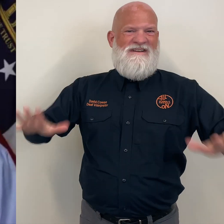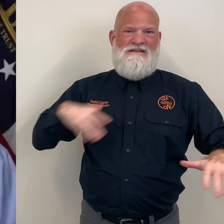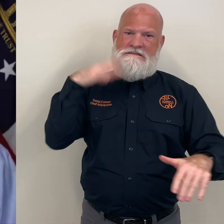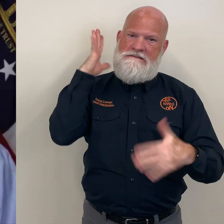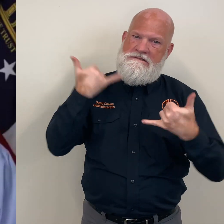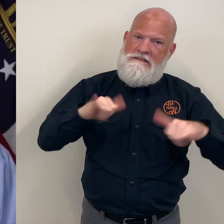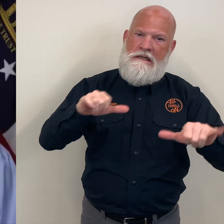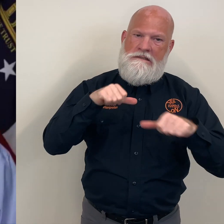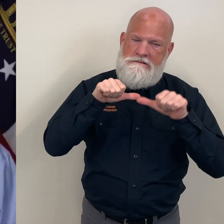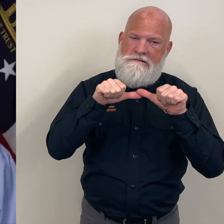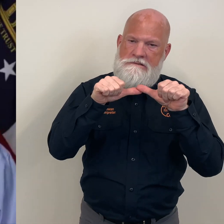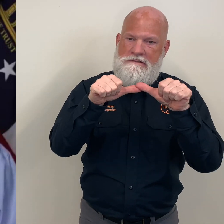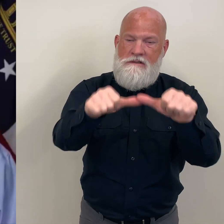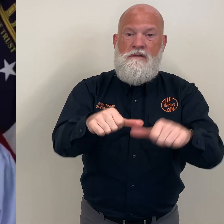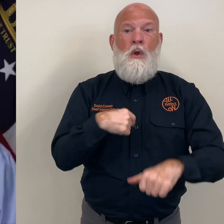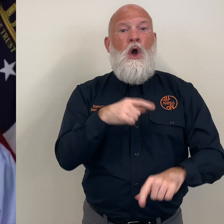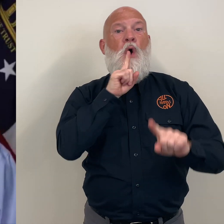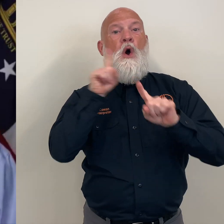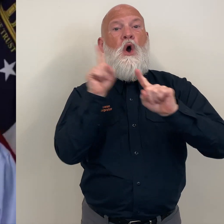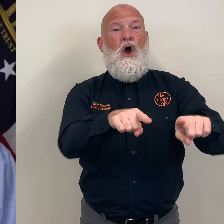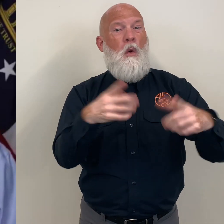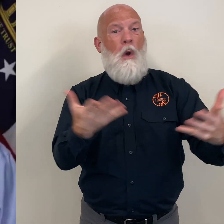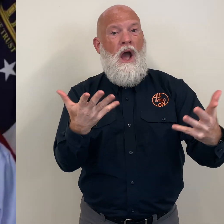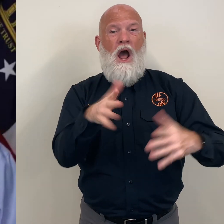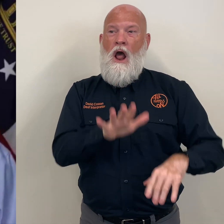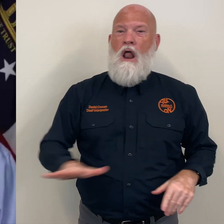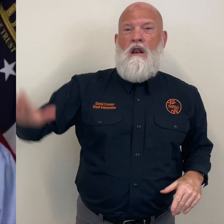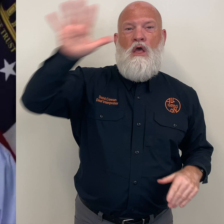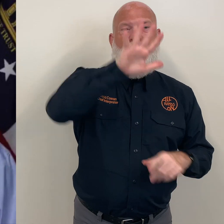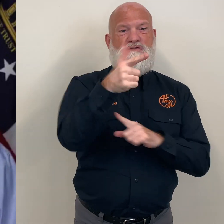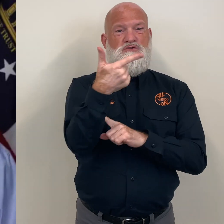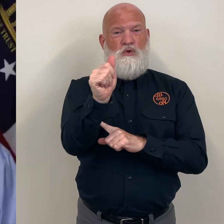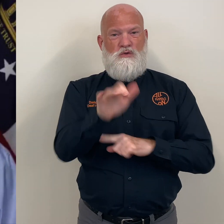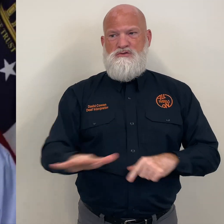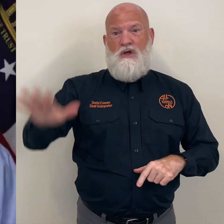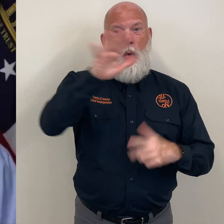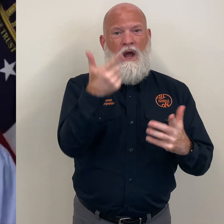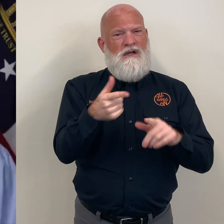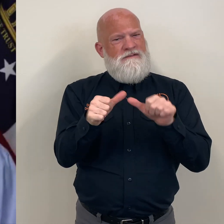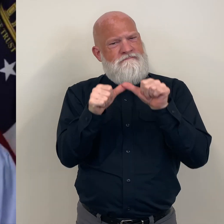businesses across the Peach State must continue to operate with strict social